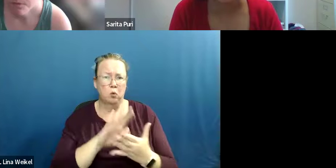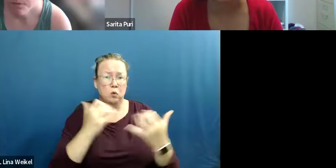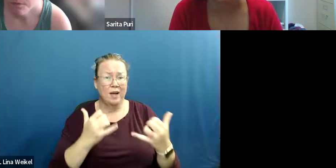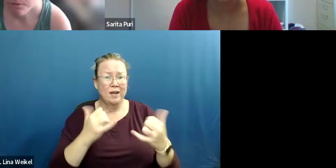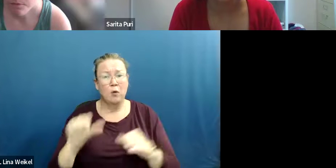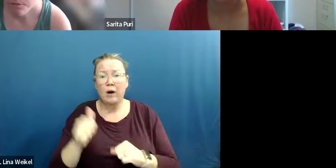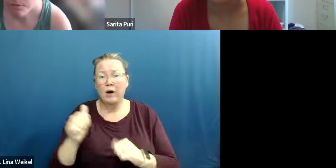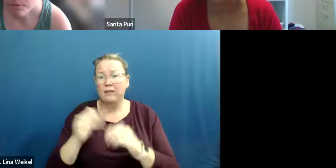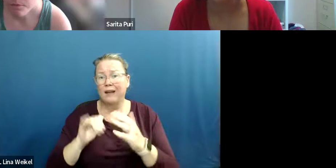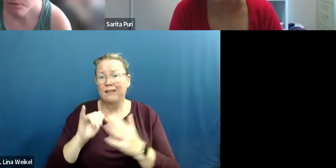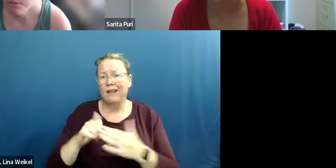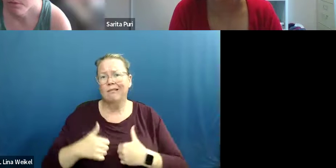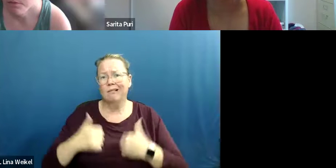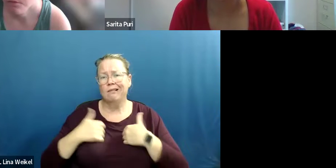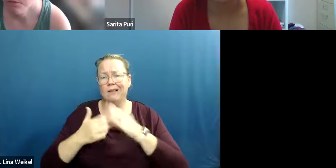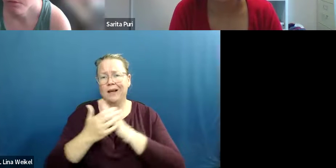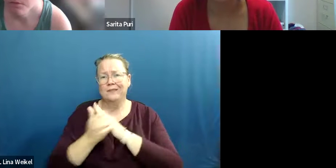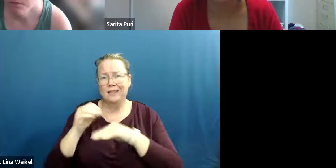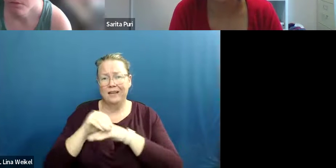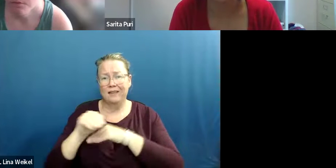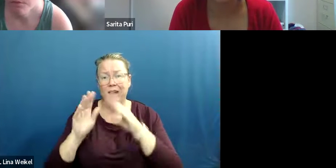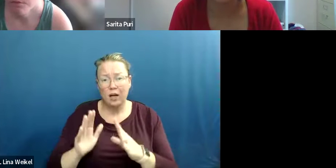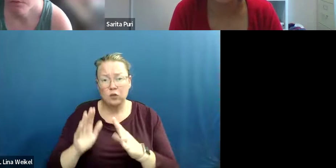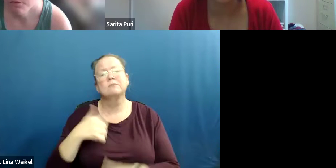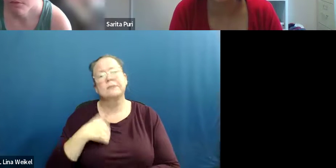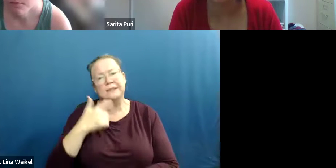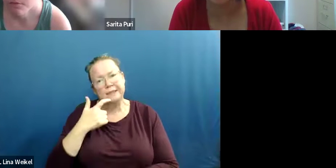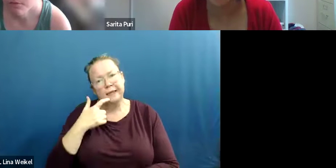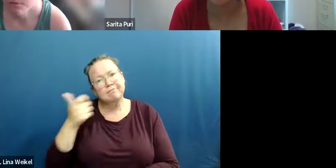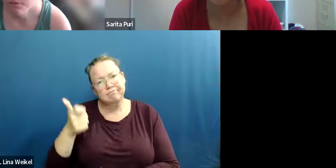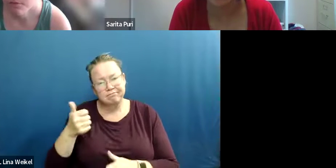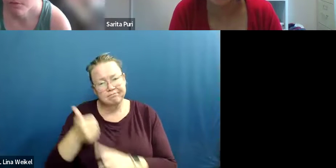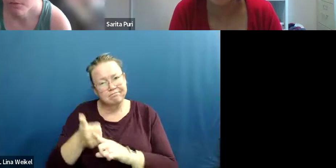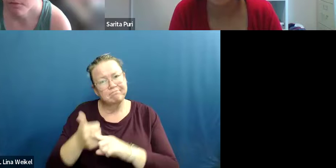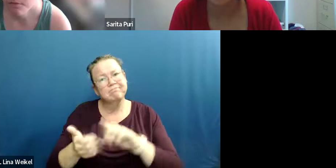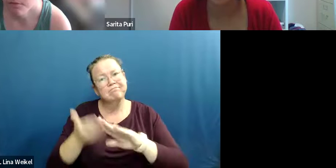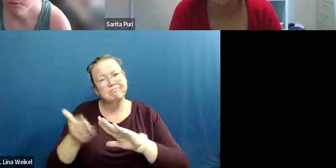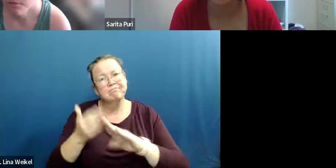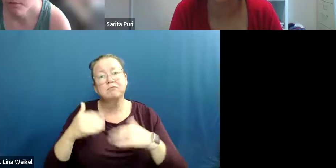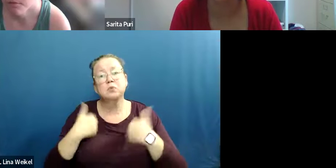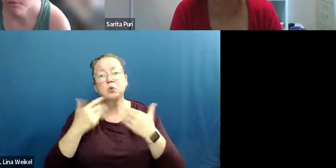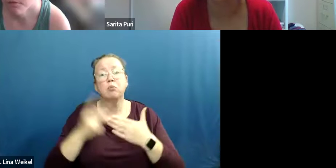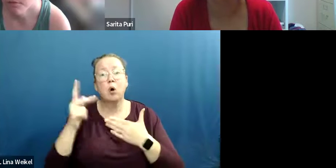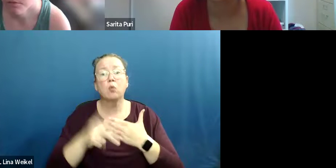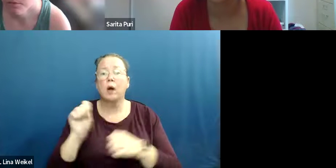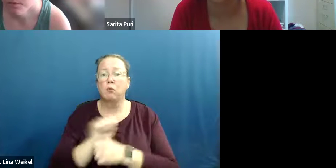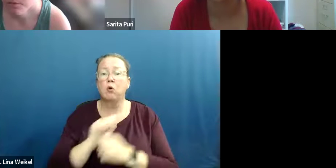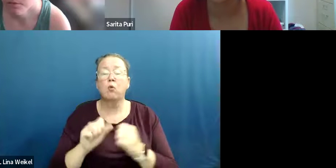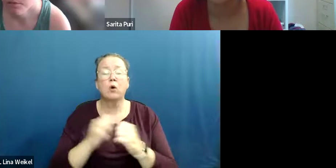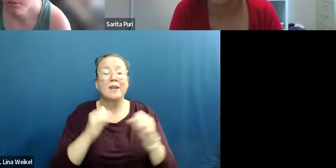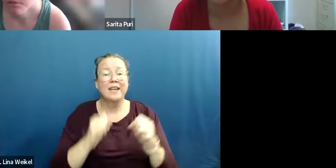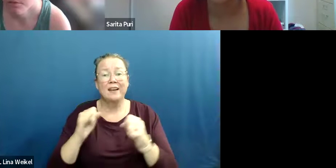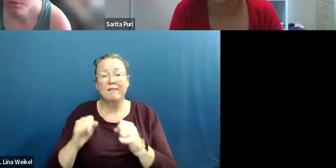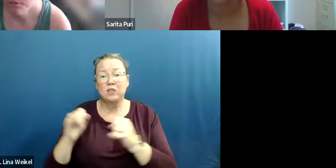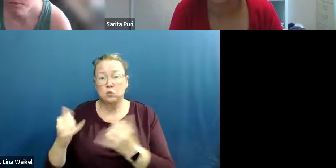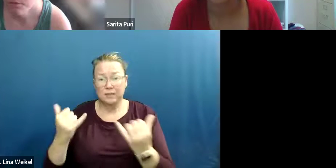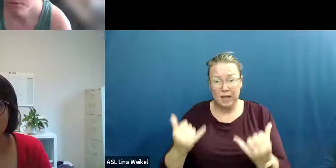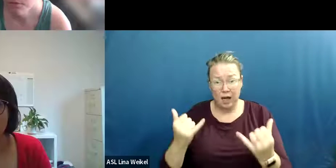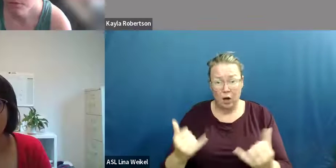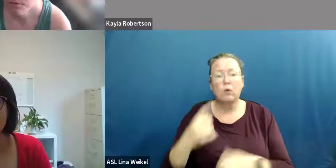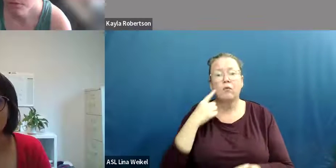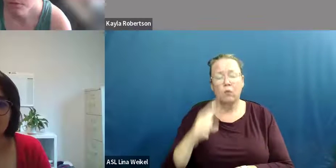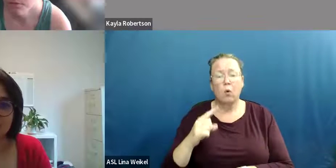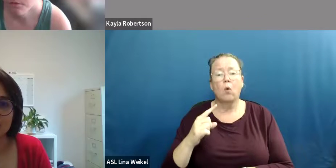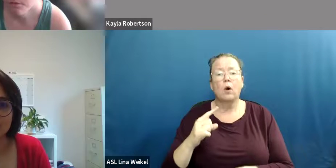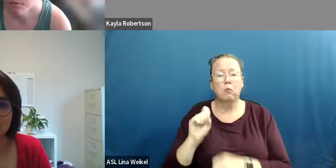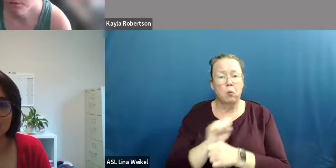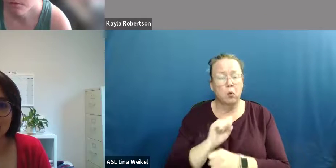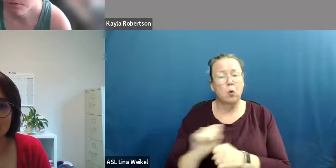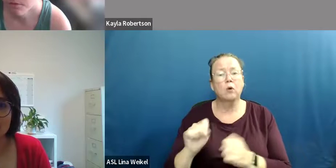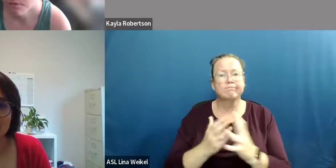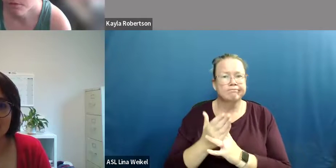Sarita Puri: our life skill advisor, who, like I said, runs youth programs, sees working with individuals now for employment navigation programs.